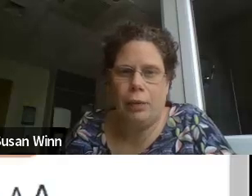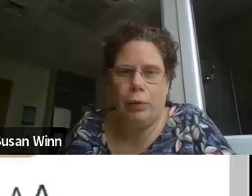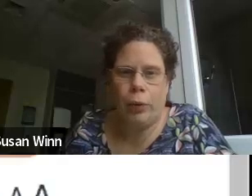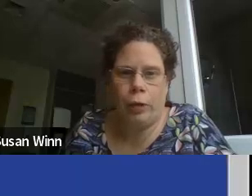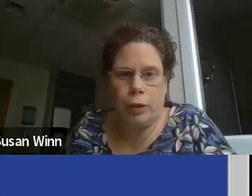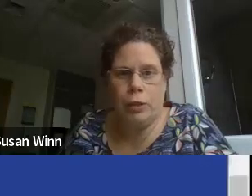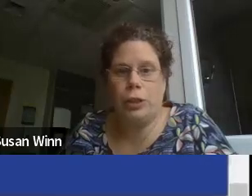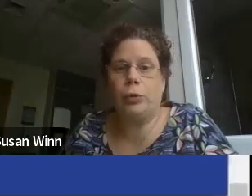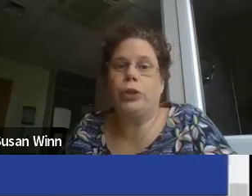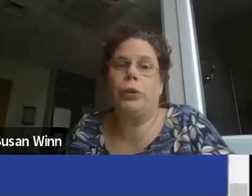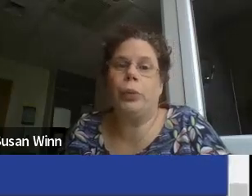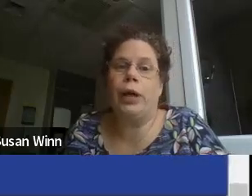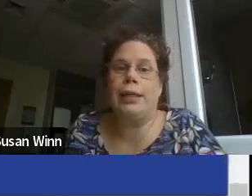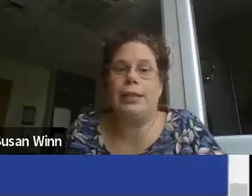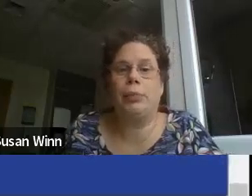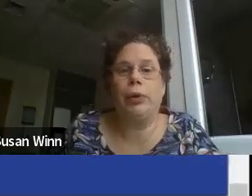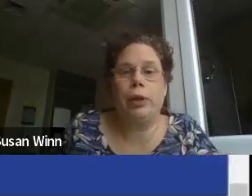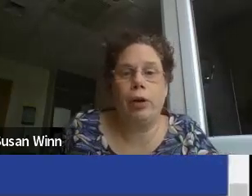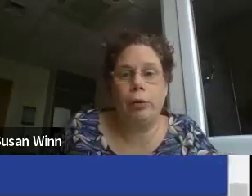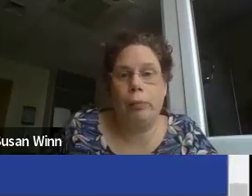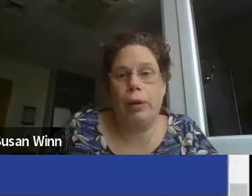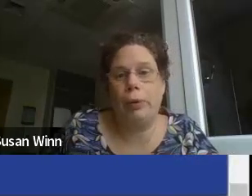Stuart Whyte, Lisa Bull, and Conor Mervyn,